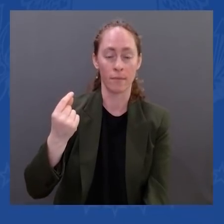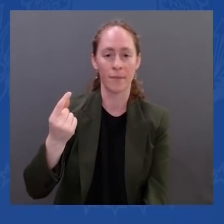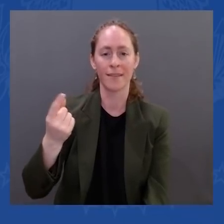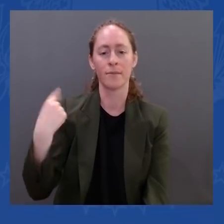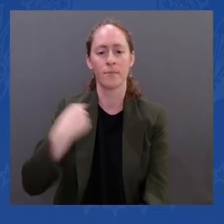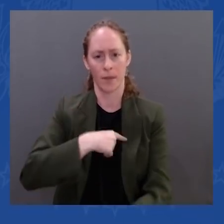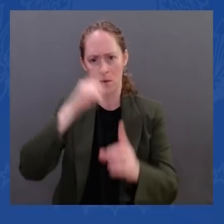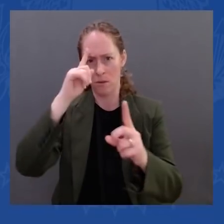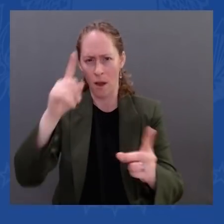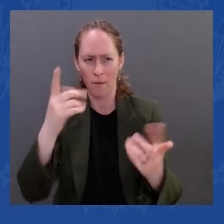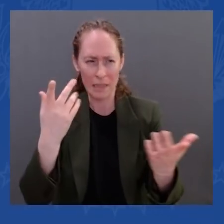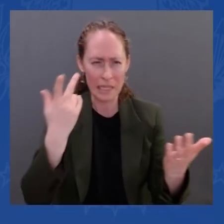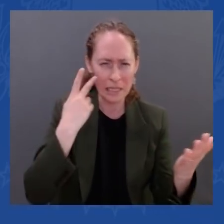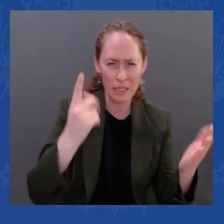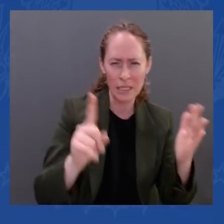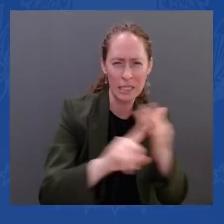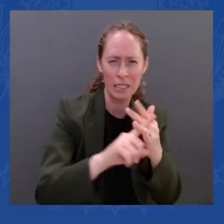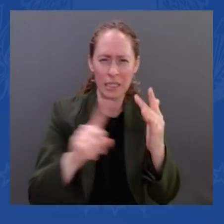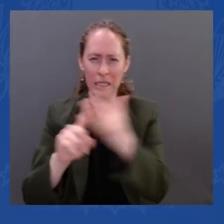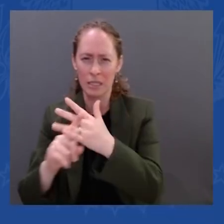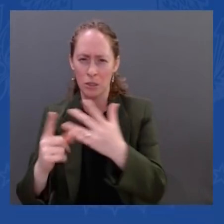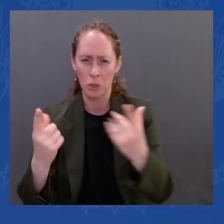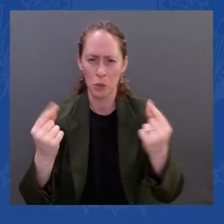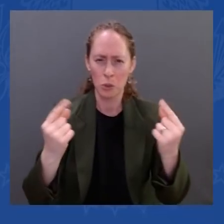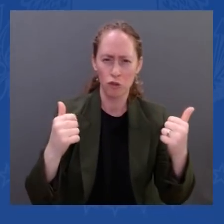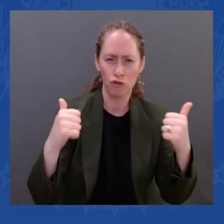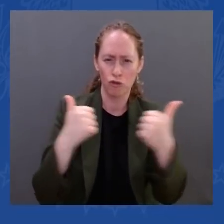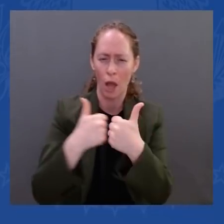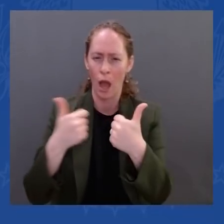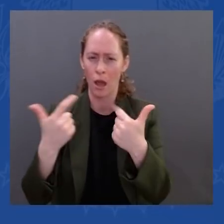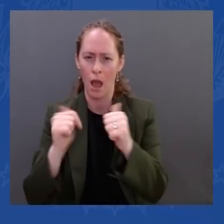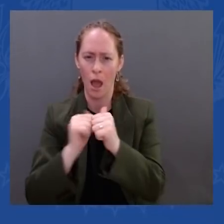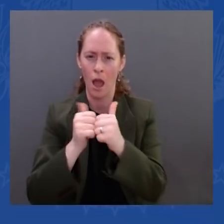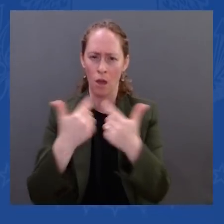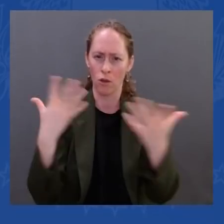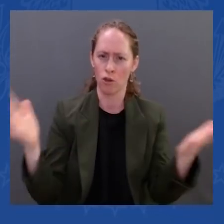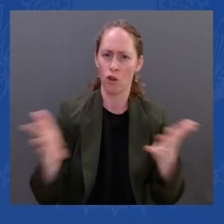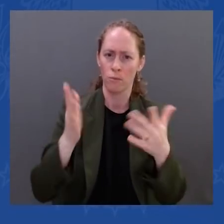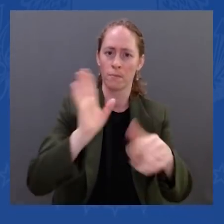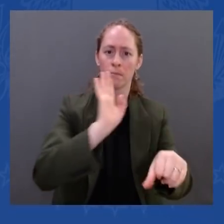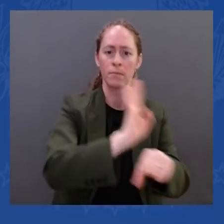in the 21st century -- by improving security and trust in the digital economy,